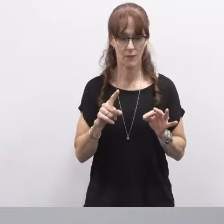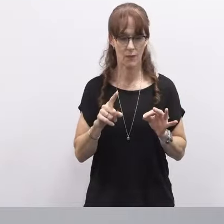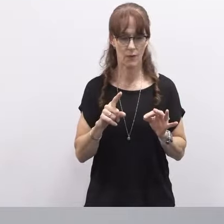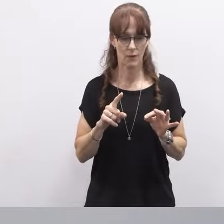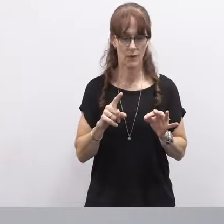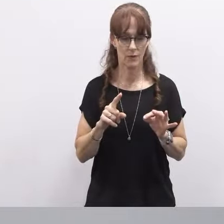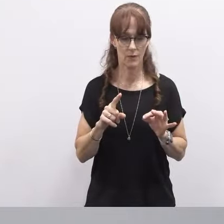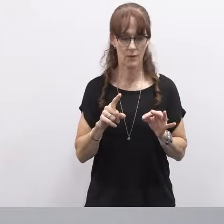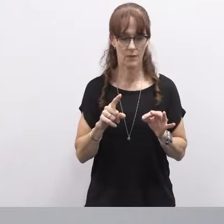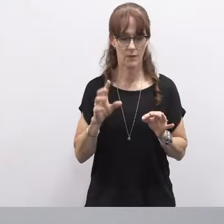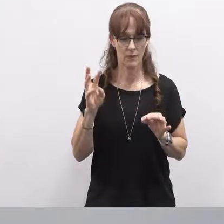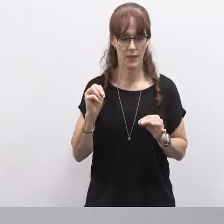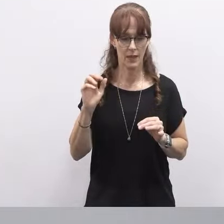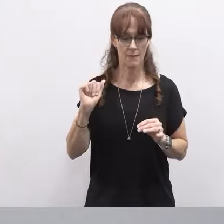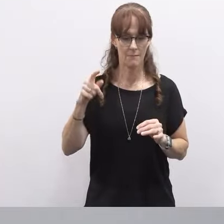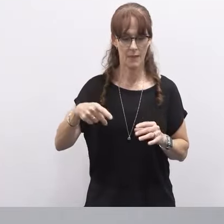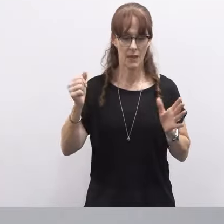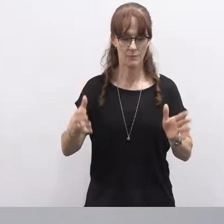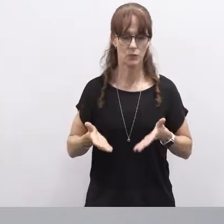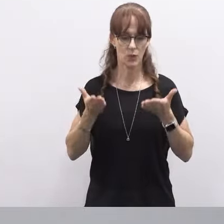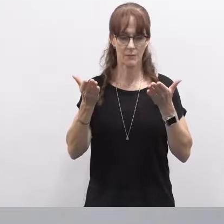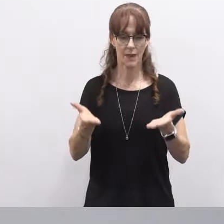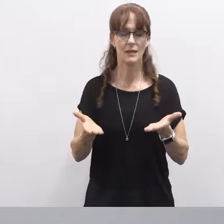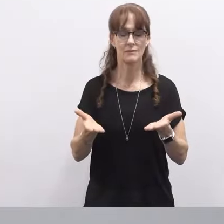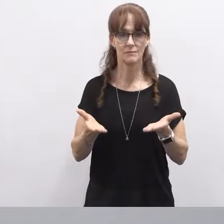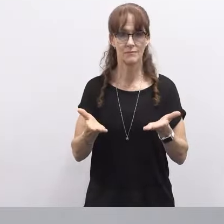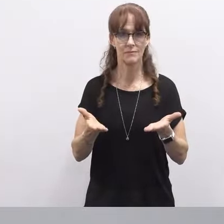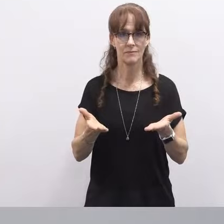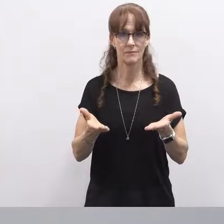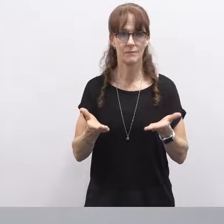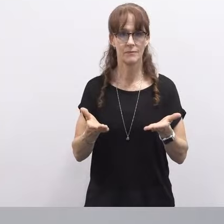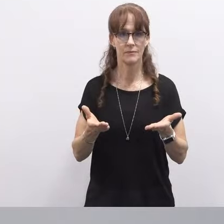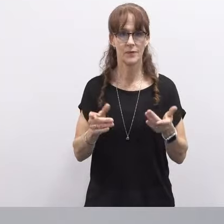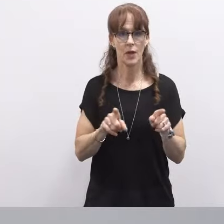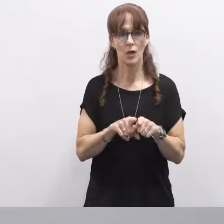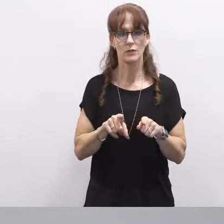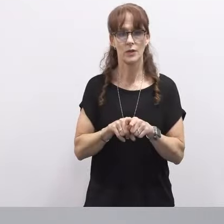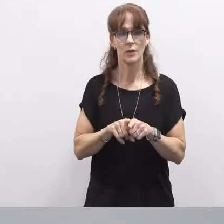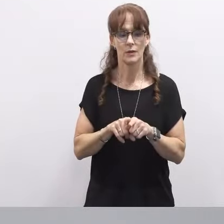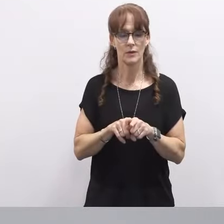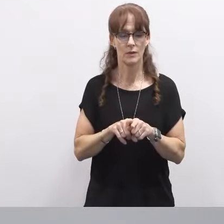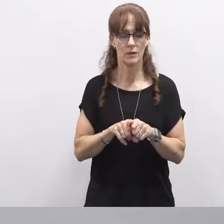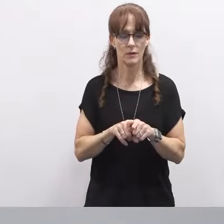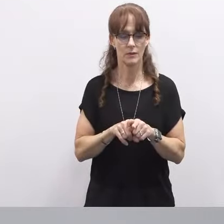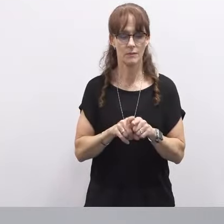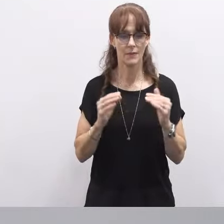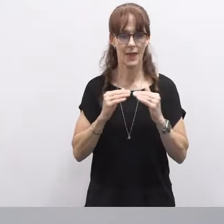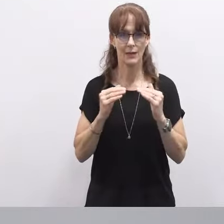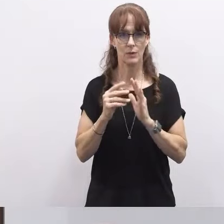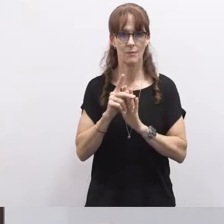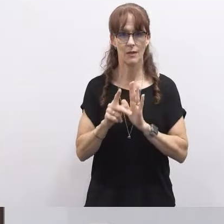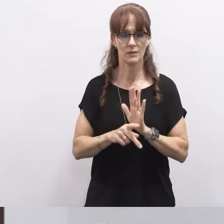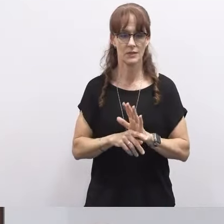among the maps that we want to recommend going forward, but also our equity policy. So that's it.